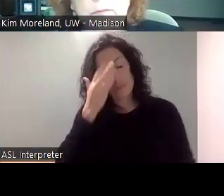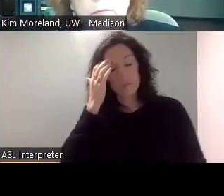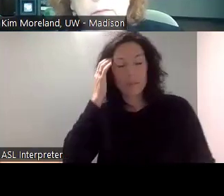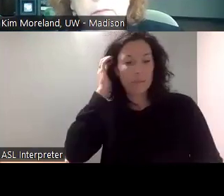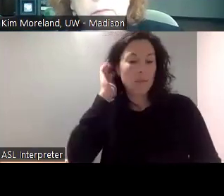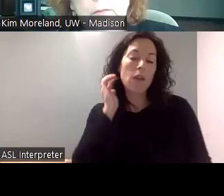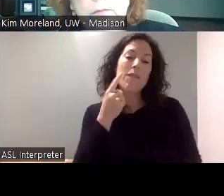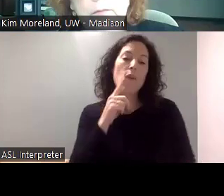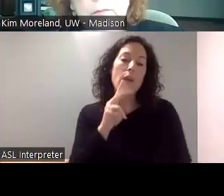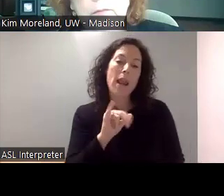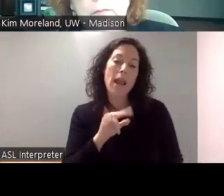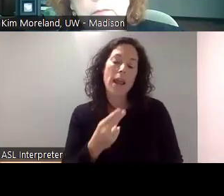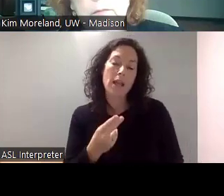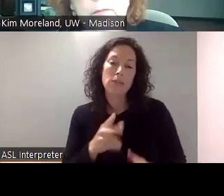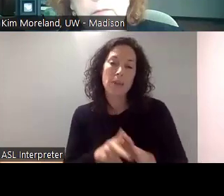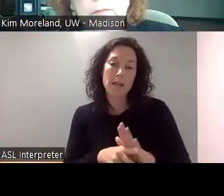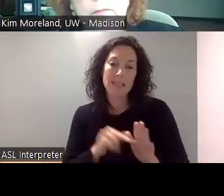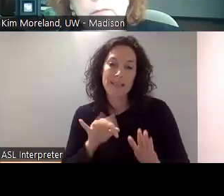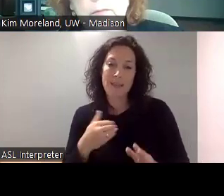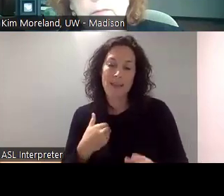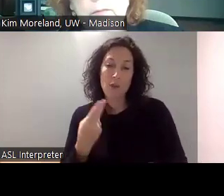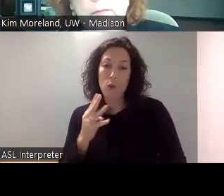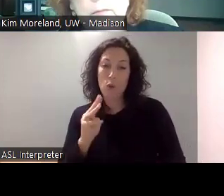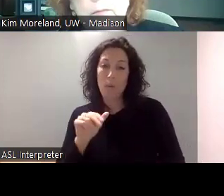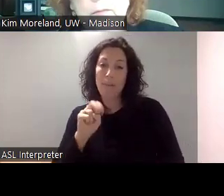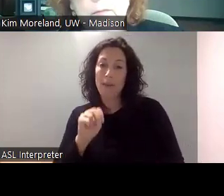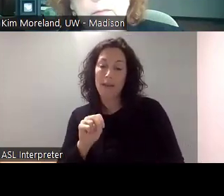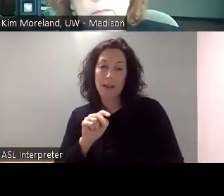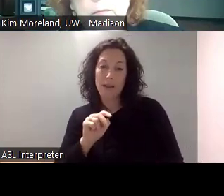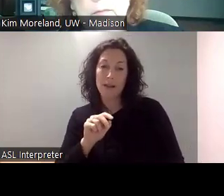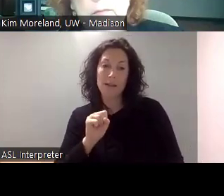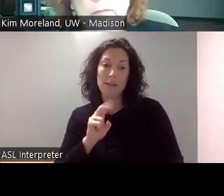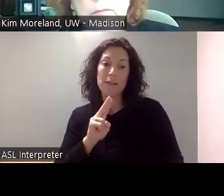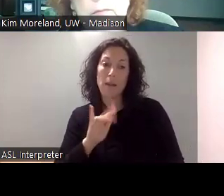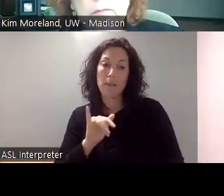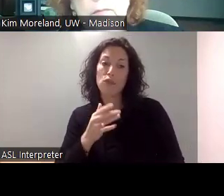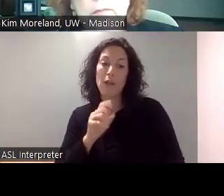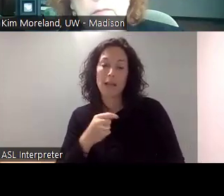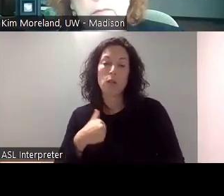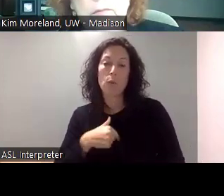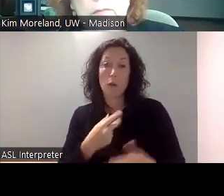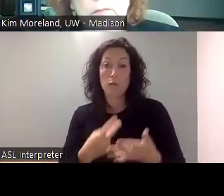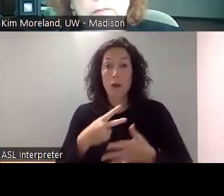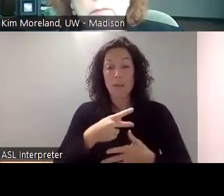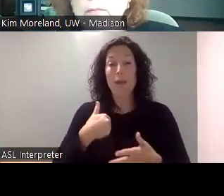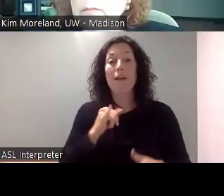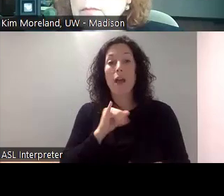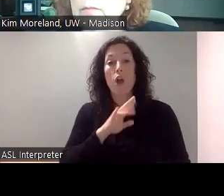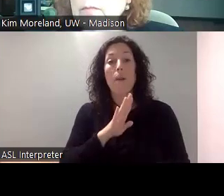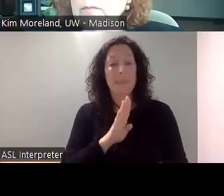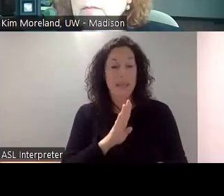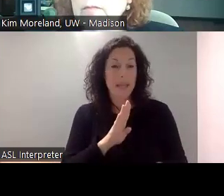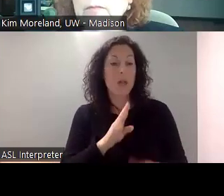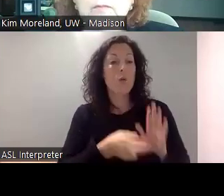If there's human-subjects research activity, as the prime we would have an IRB review and approval at our site,